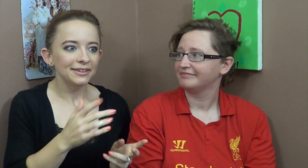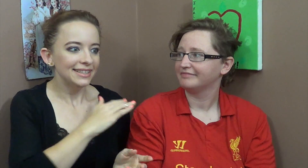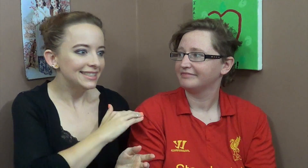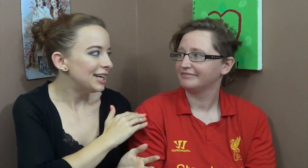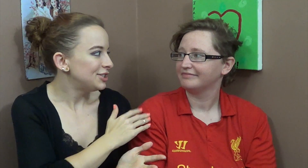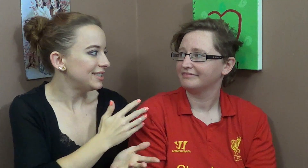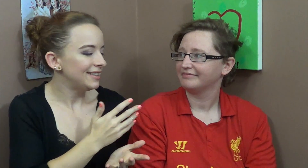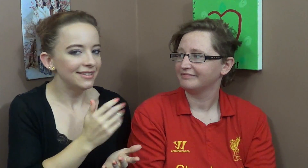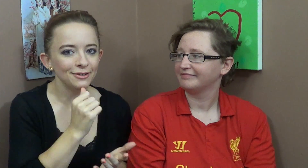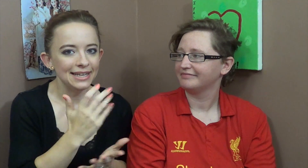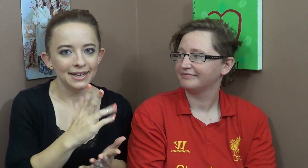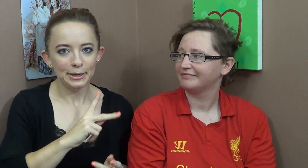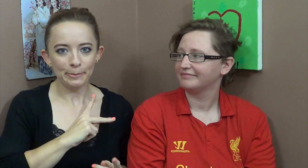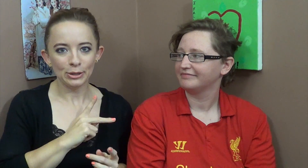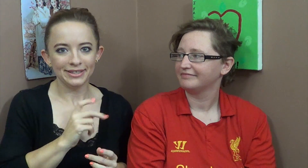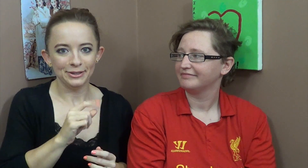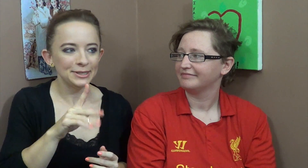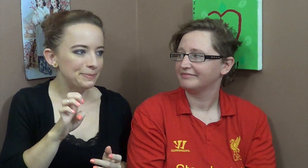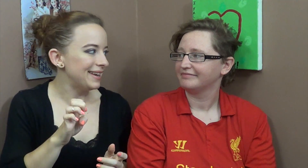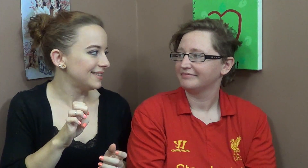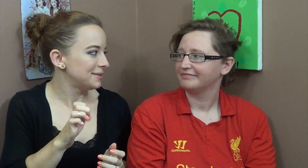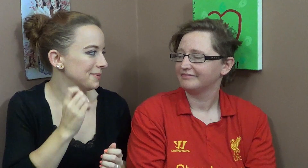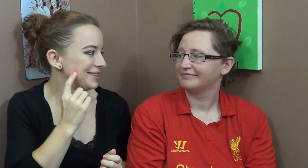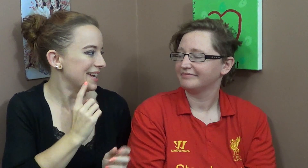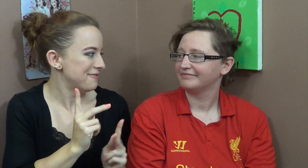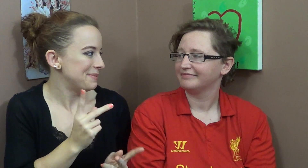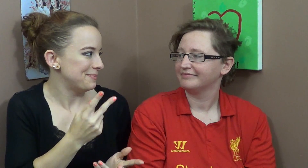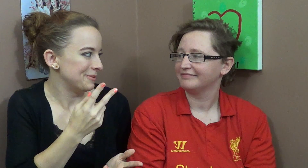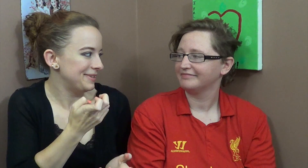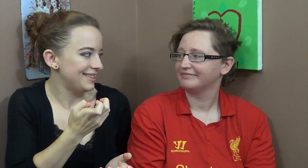and very touchy. There is not a lot of personal space with Deaf people